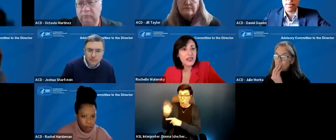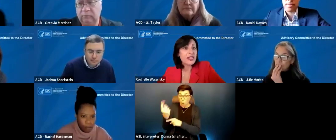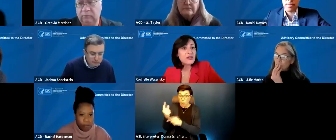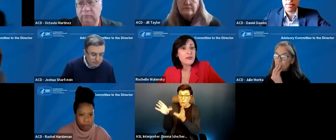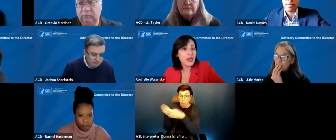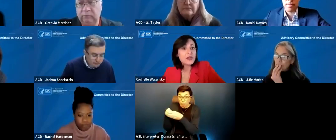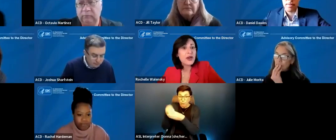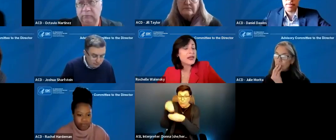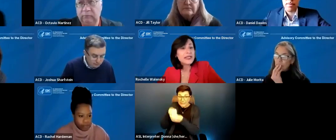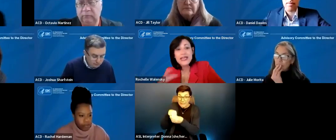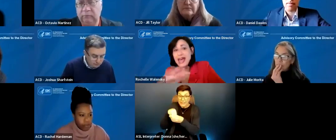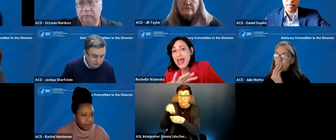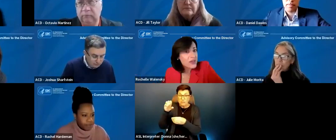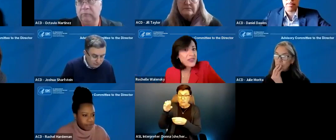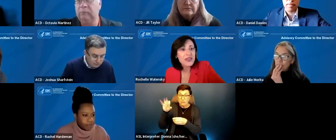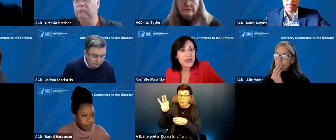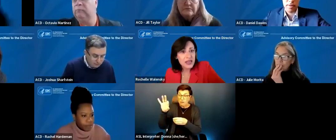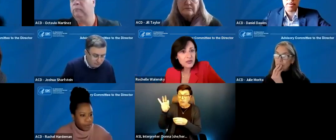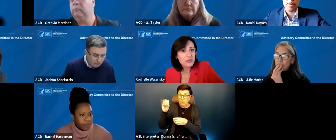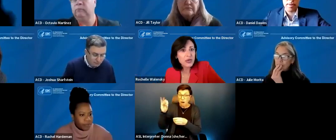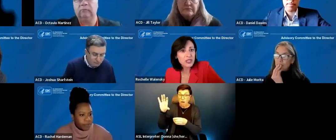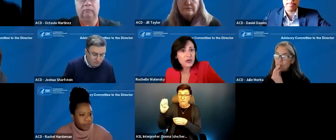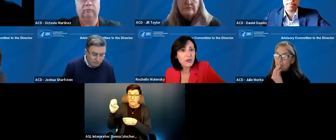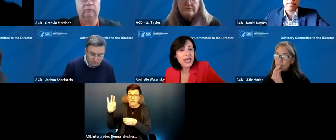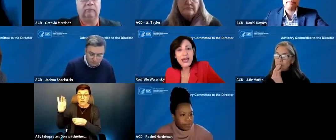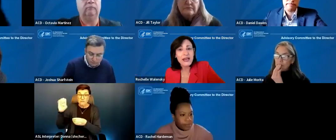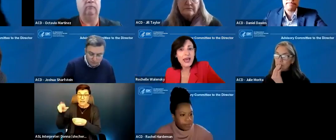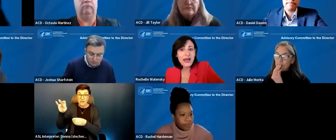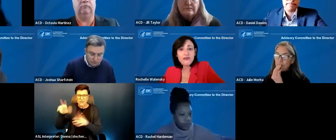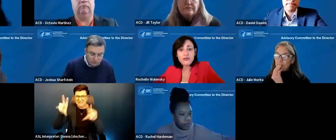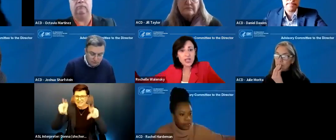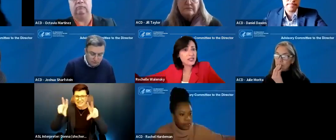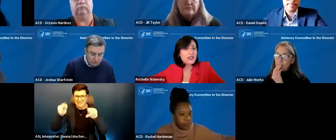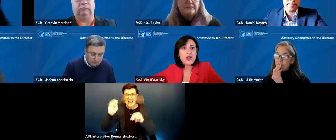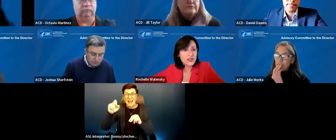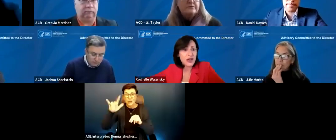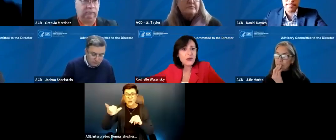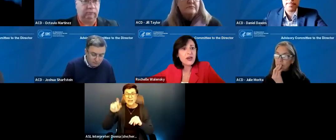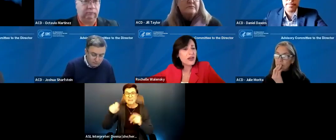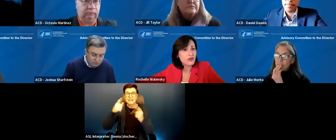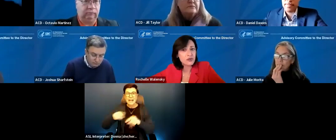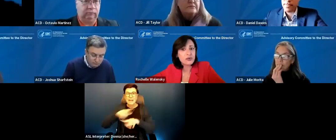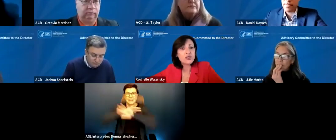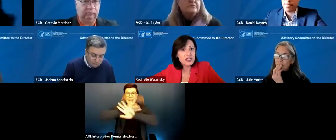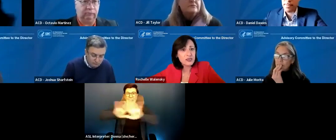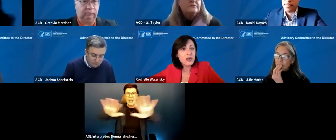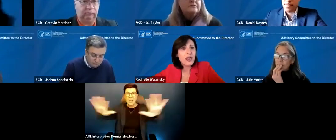need to be integrated into everything we do. We can't have just an Office of Equity that feels responsible.